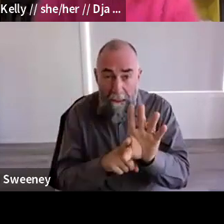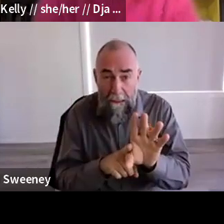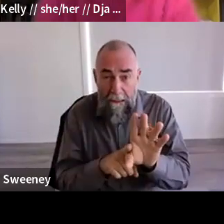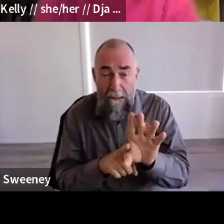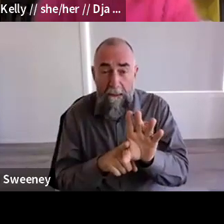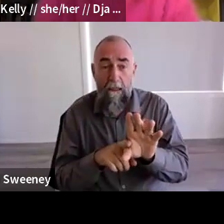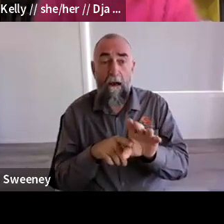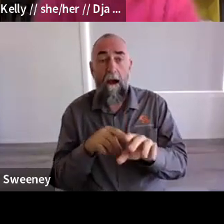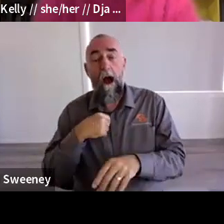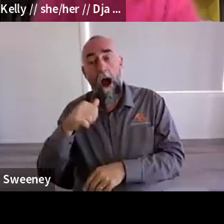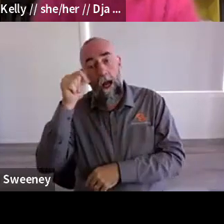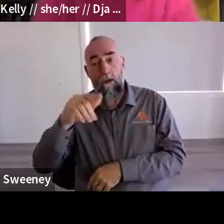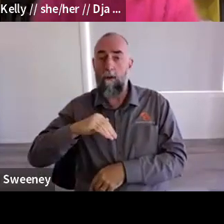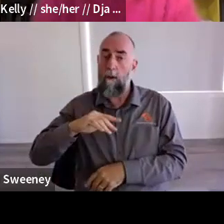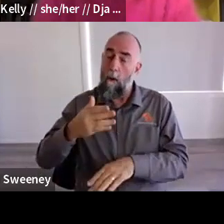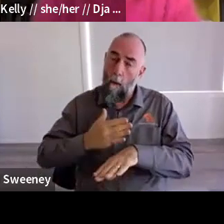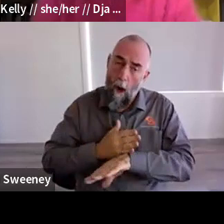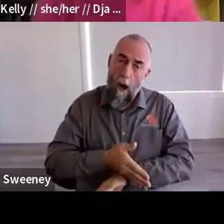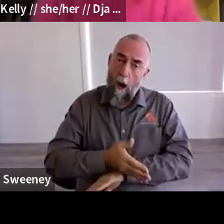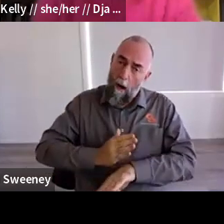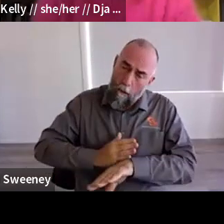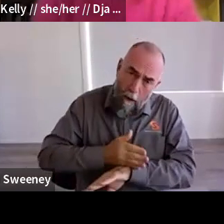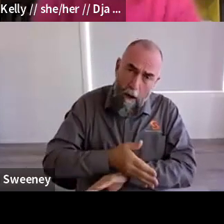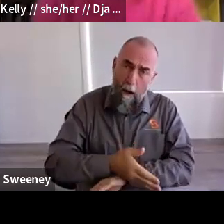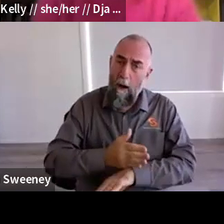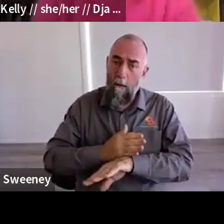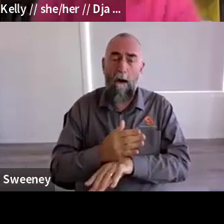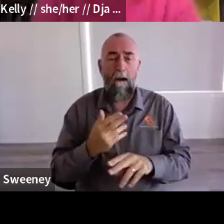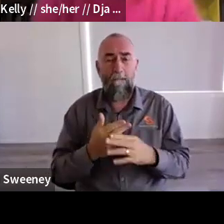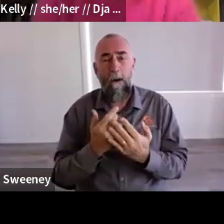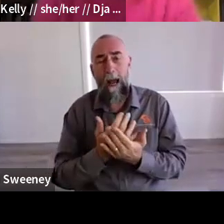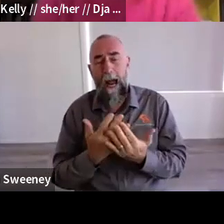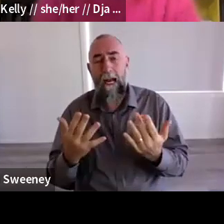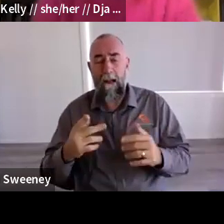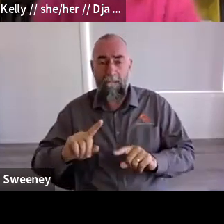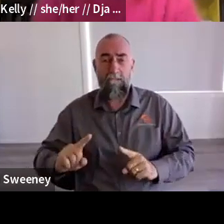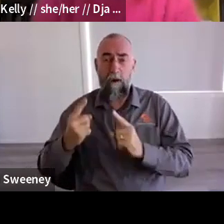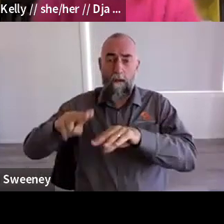Darwin festival in particular to cut ties with Santos, which they did,